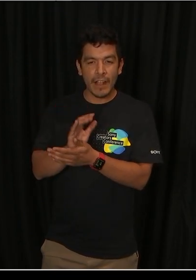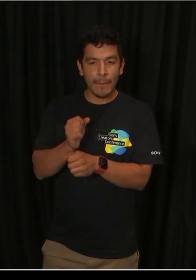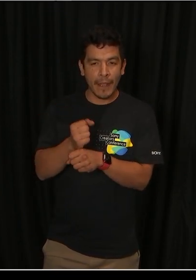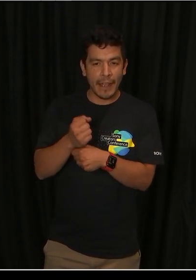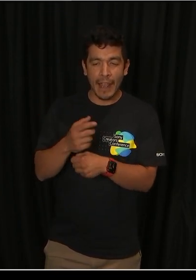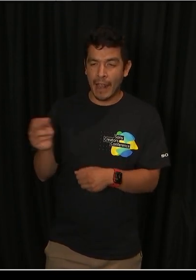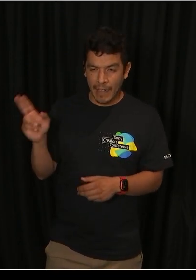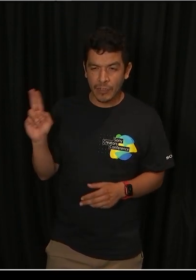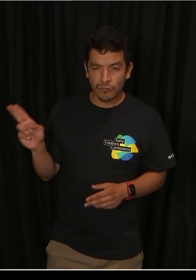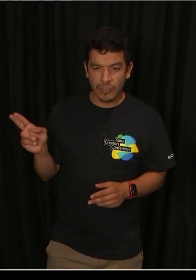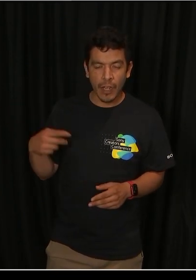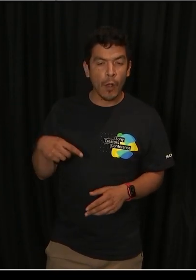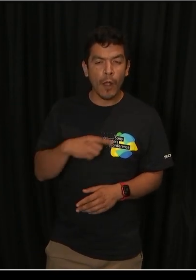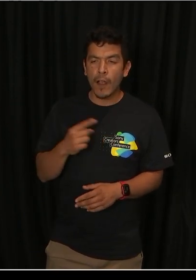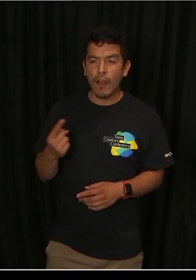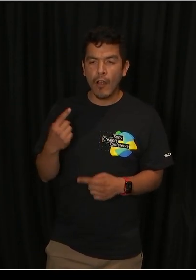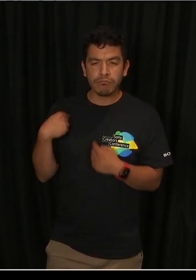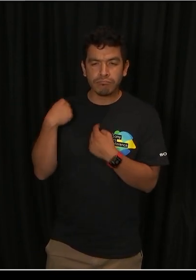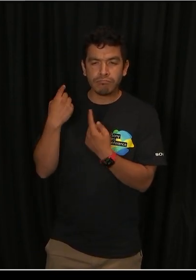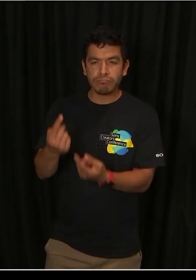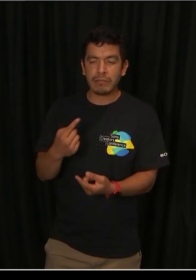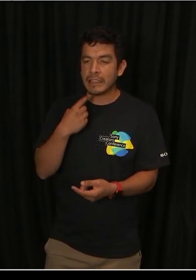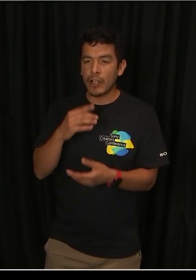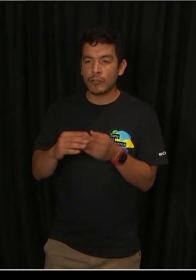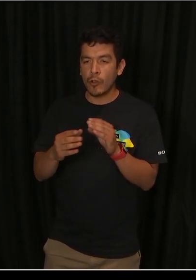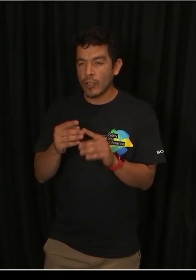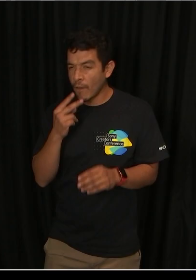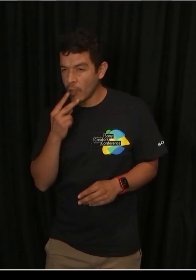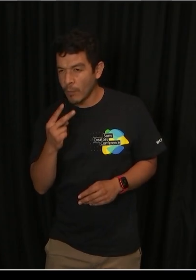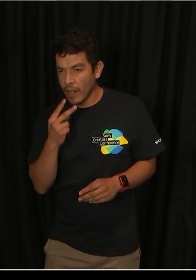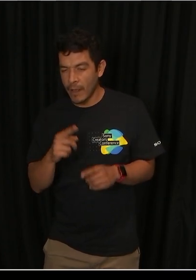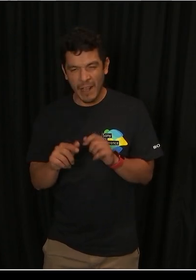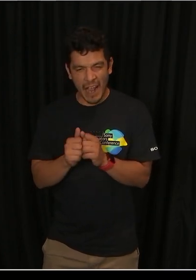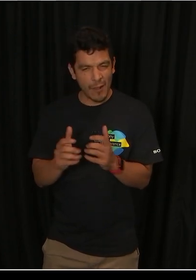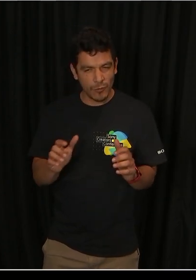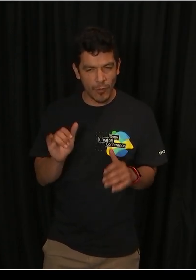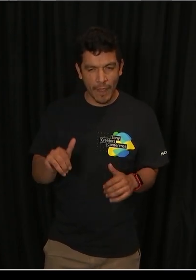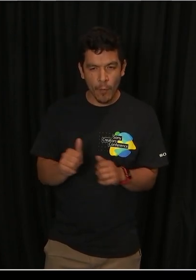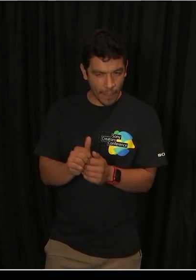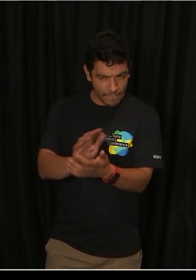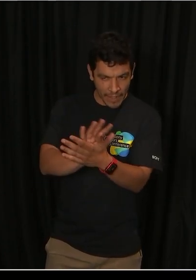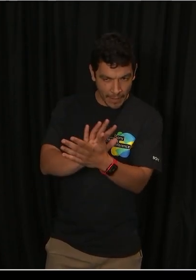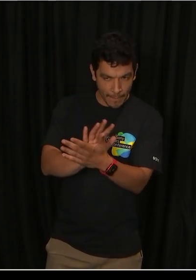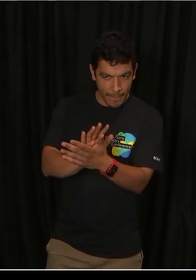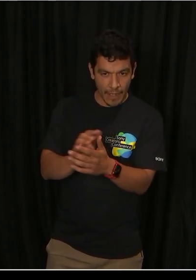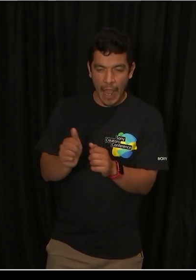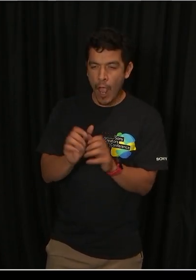we've always been able to tell stories verbally. But how do we do this with film? How do we do this visually?